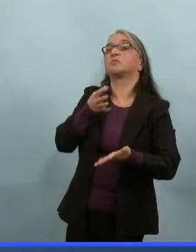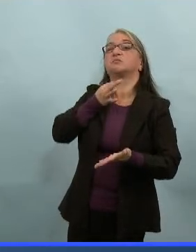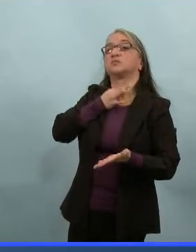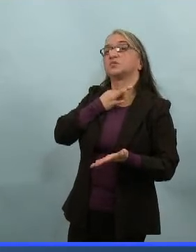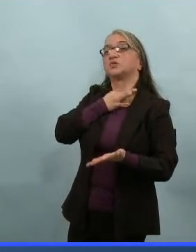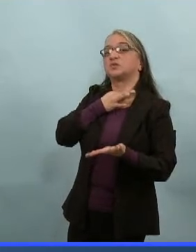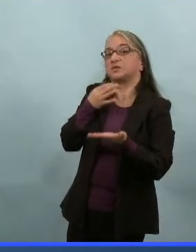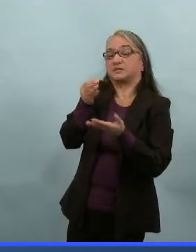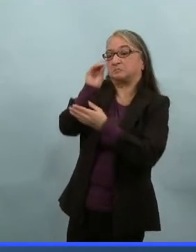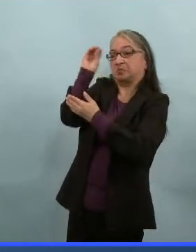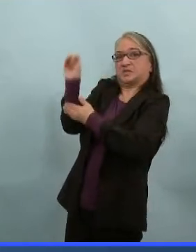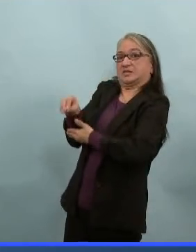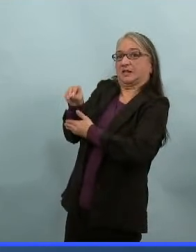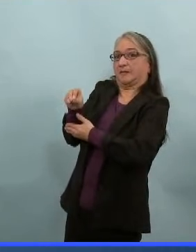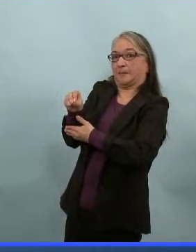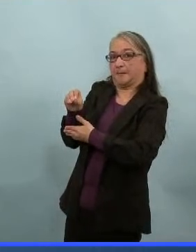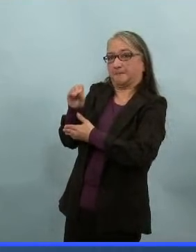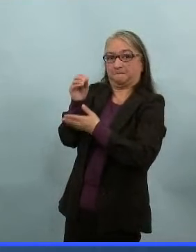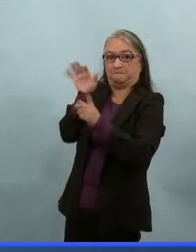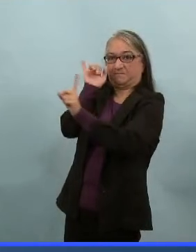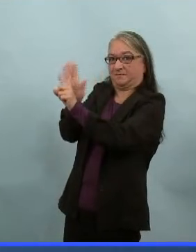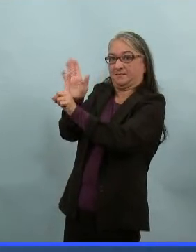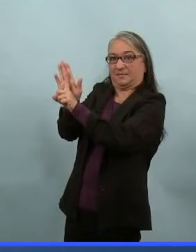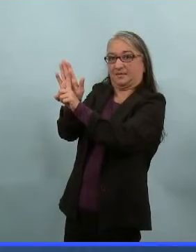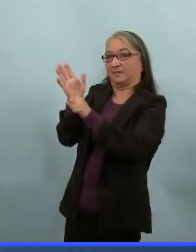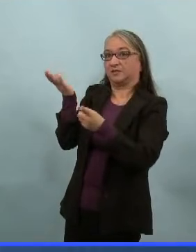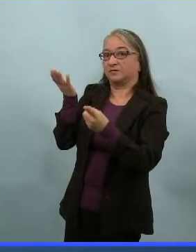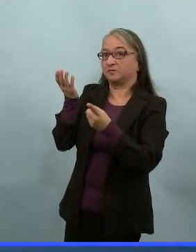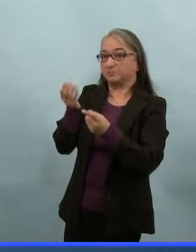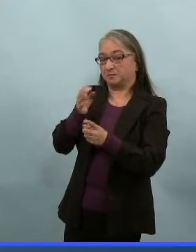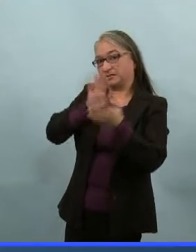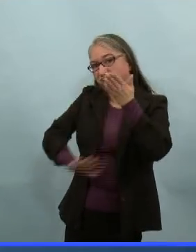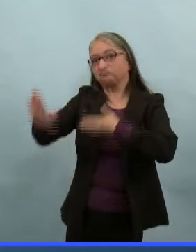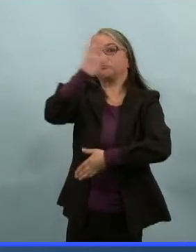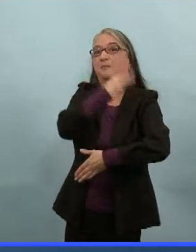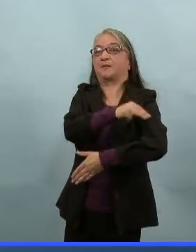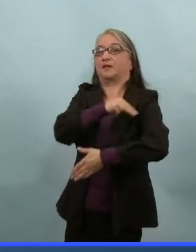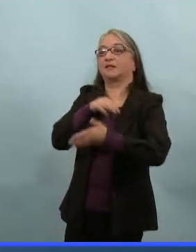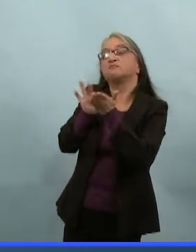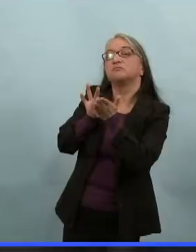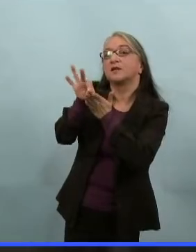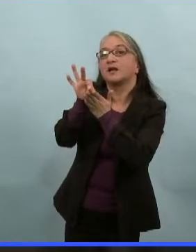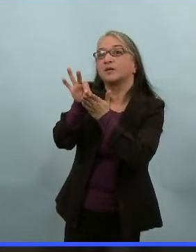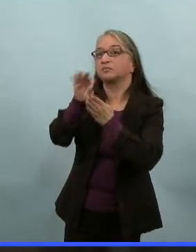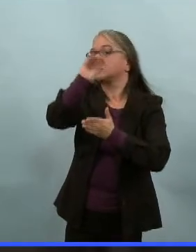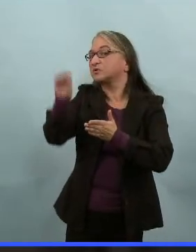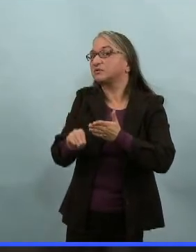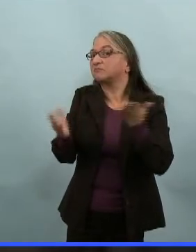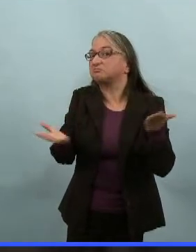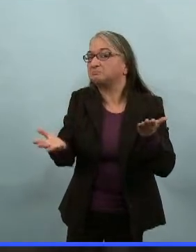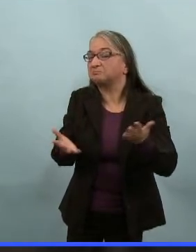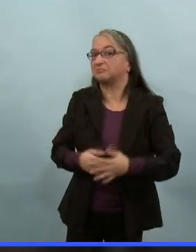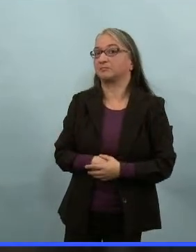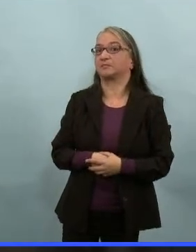do we think manitoba is counting at this point so i mean at the present time what we're reporting on